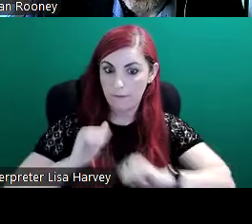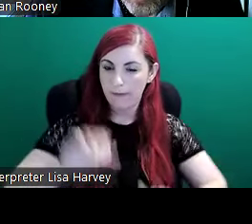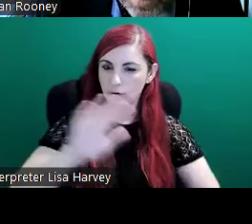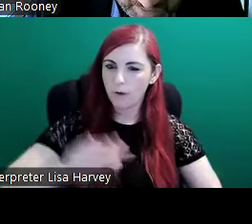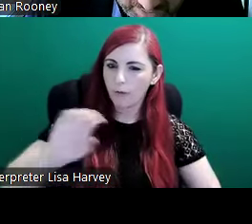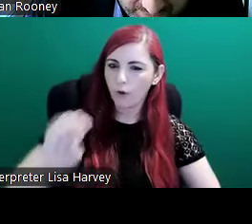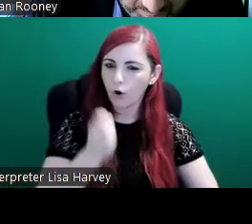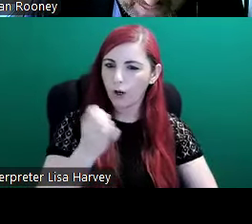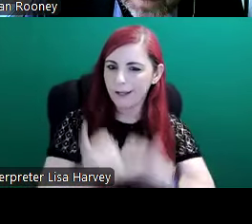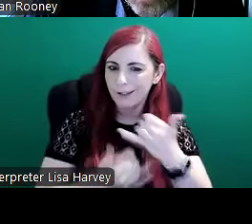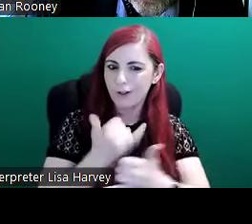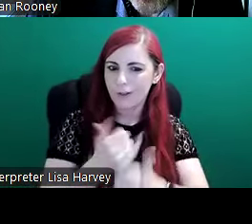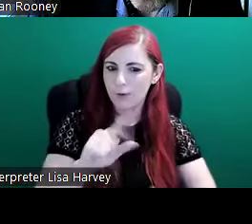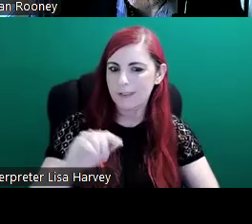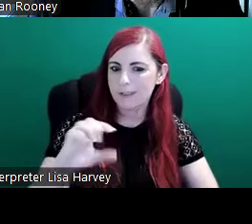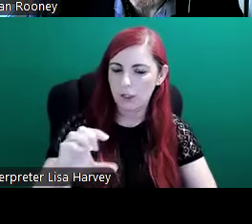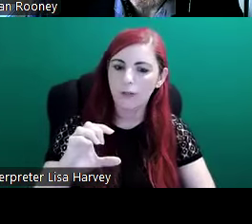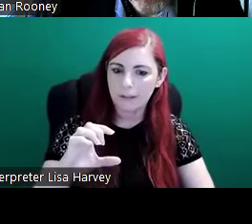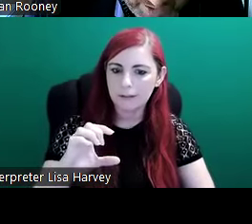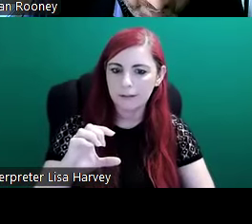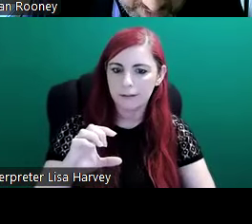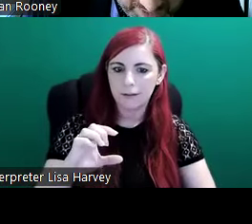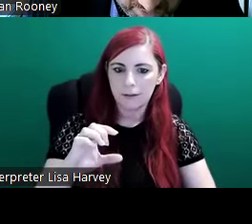Juan Gris, for instance, painted chess boards or introduced chess boards into his